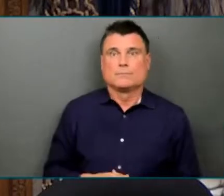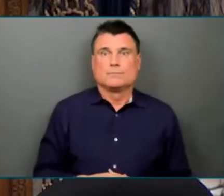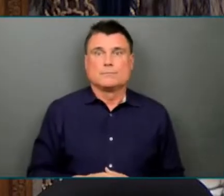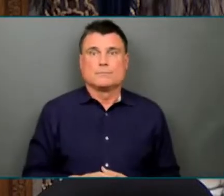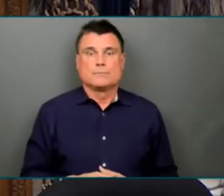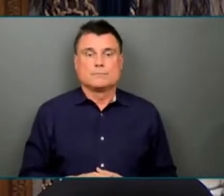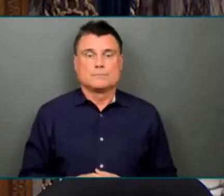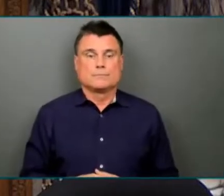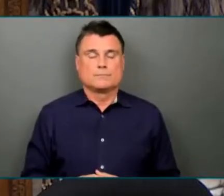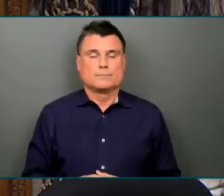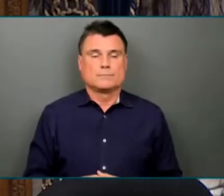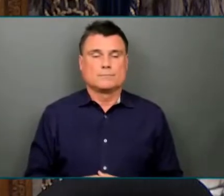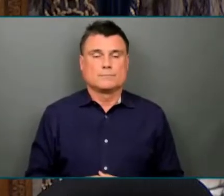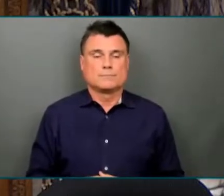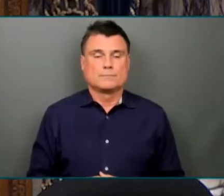Thank you Mr. Speaker.